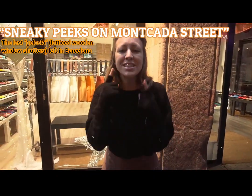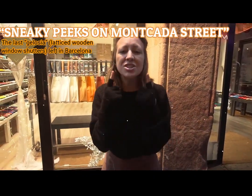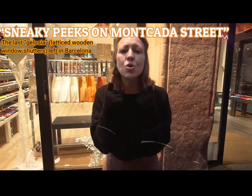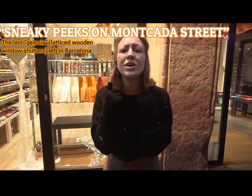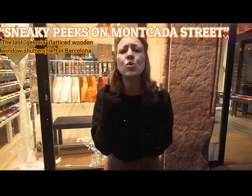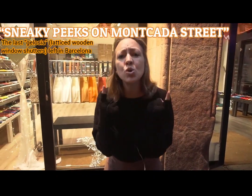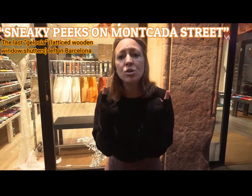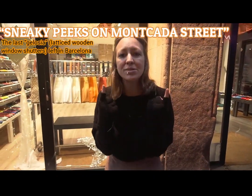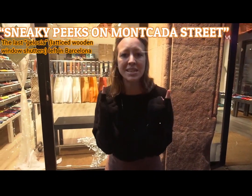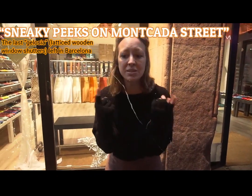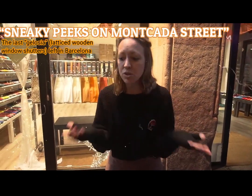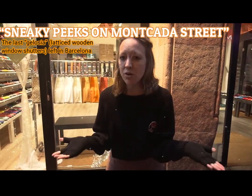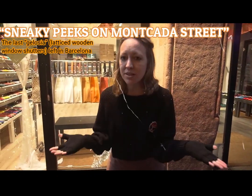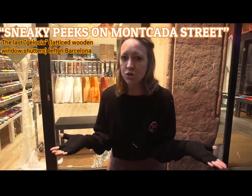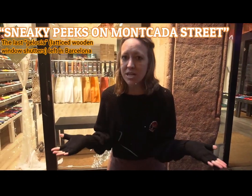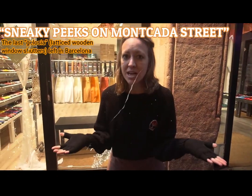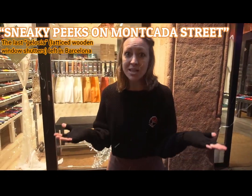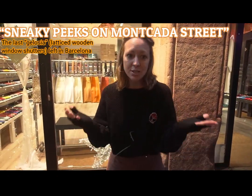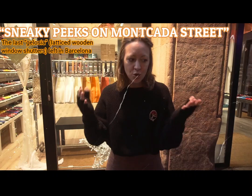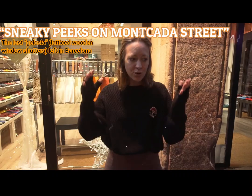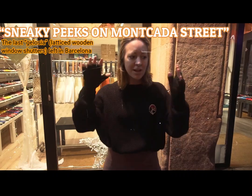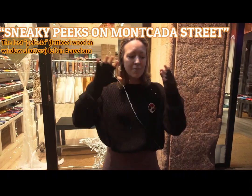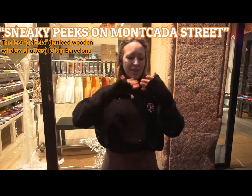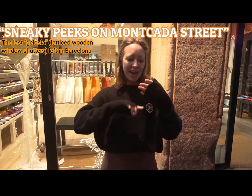They wanted to know it all but didn't want to go out in the street!